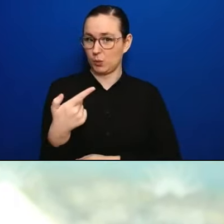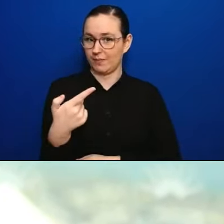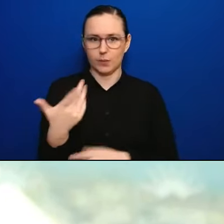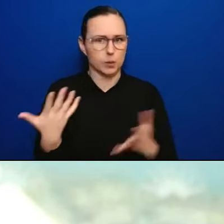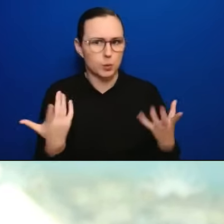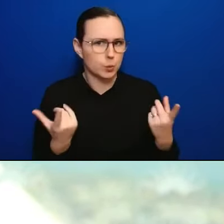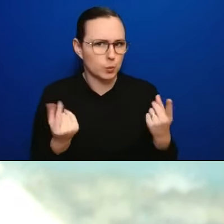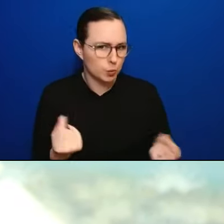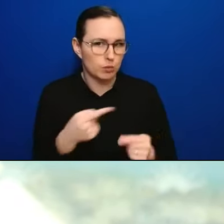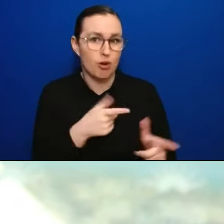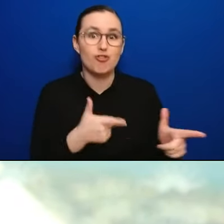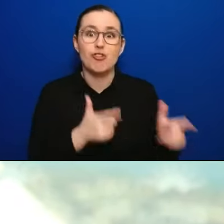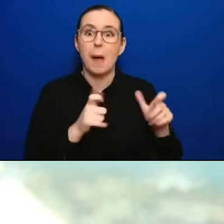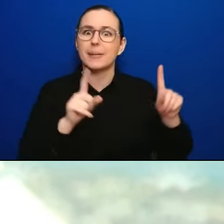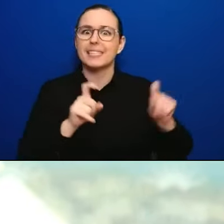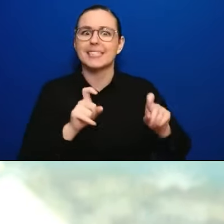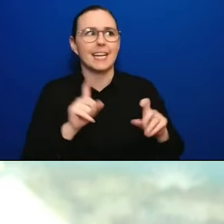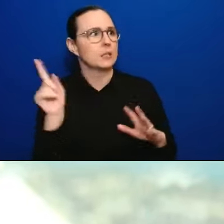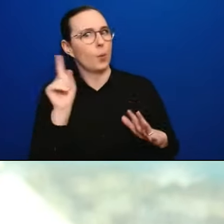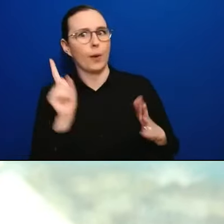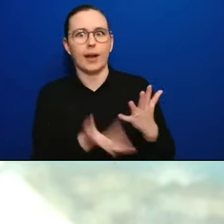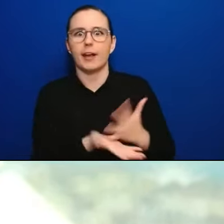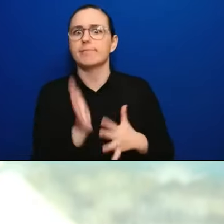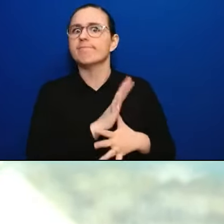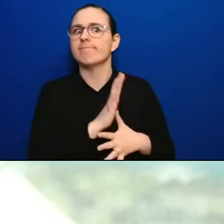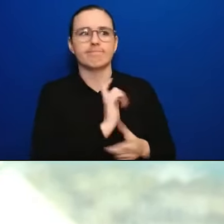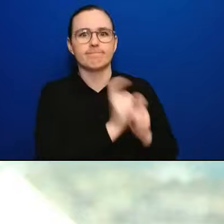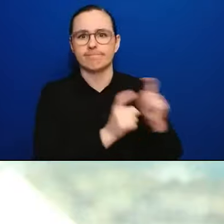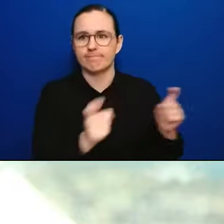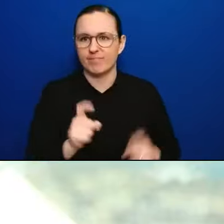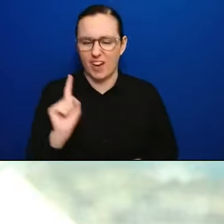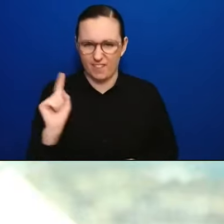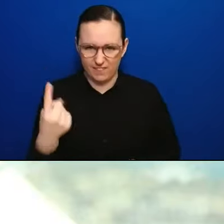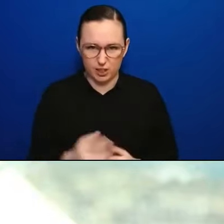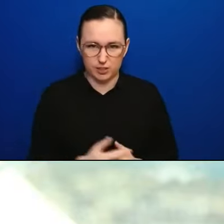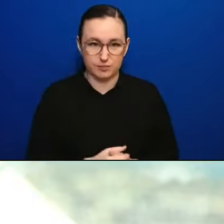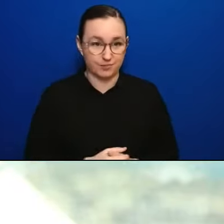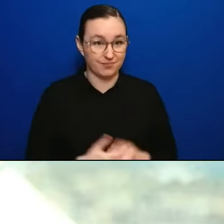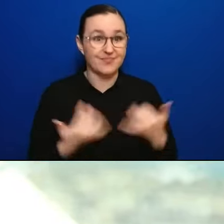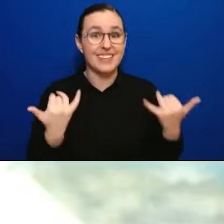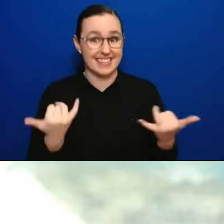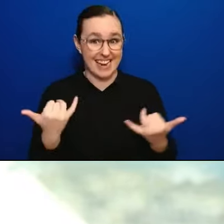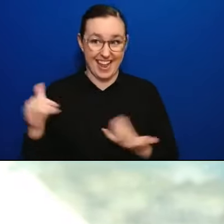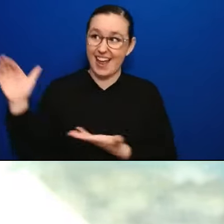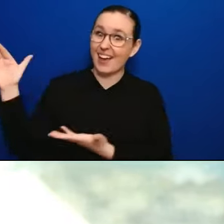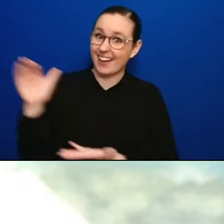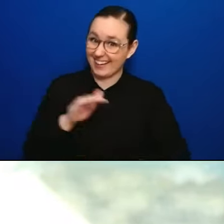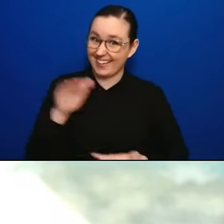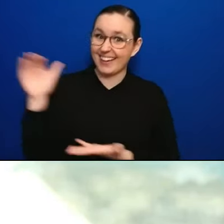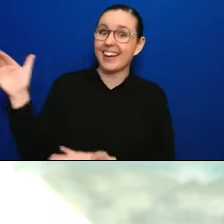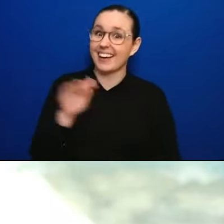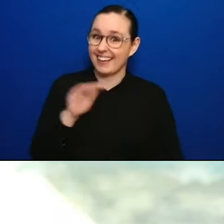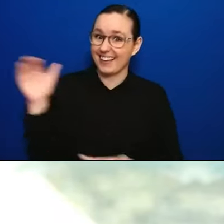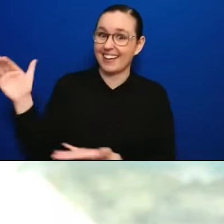So we laid out a very detailed plan, binder, on December 21st, as to where our priorities were